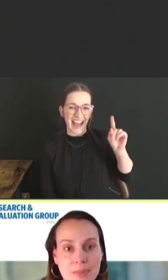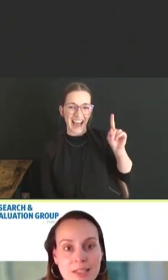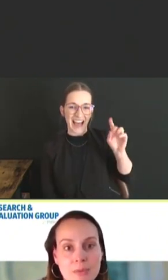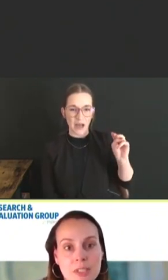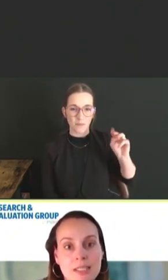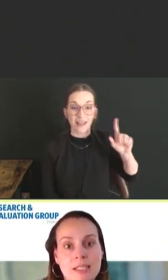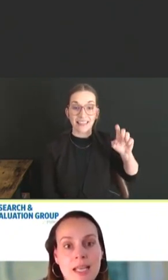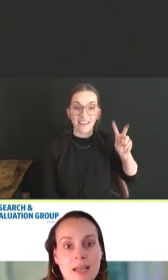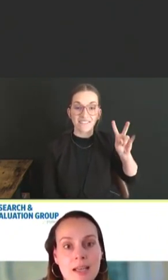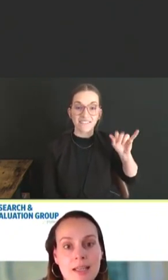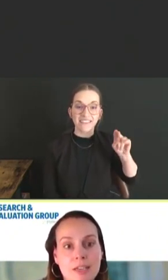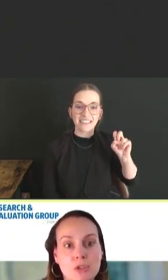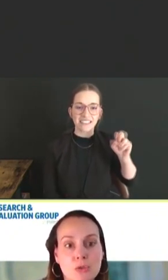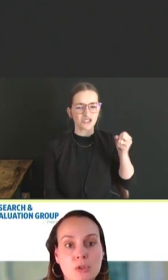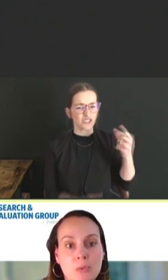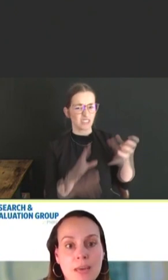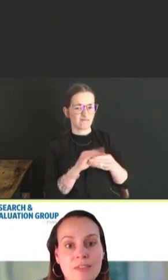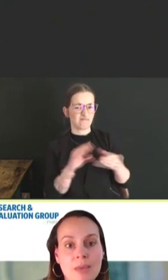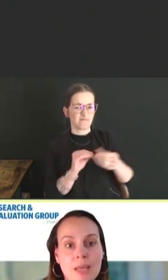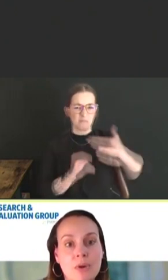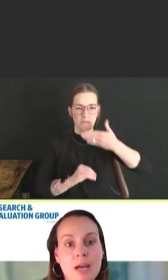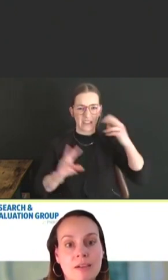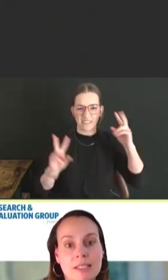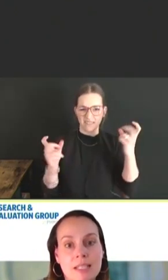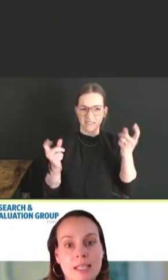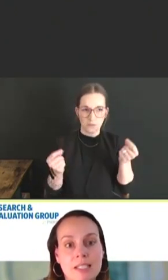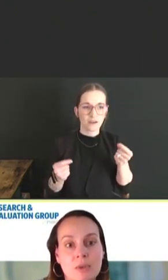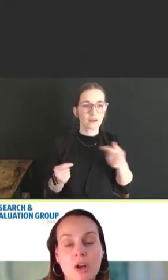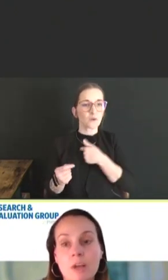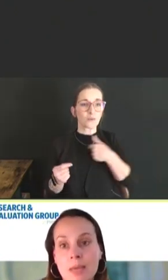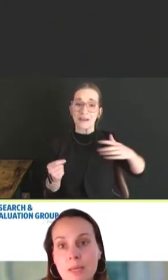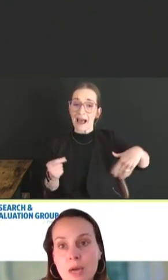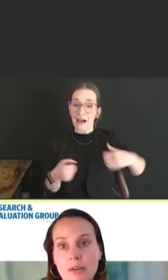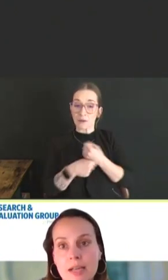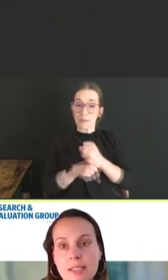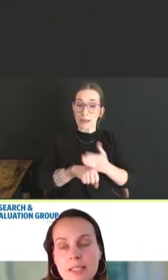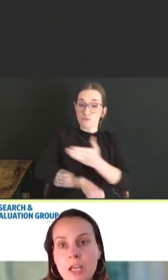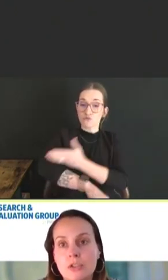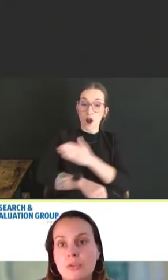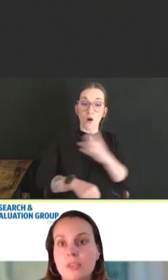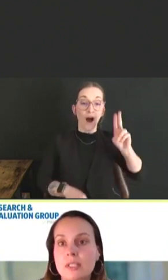it best when she says, "It's true. We haven't made progress unless we've all made progress." So, this